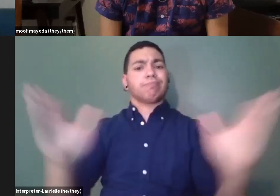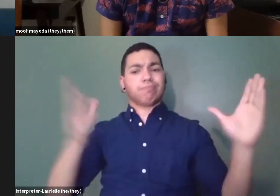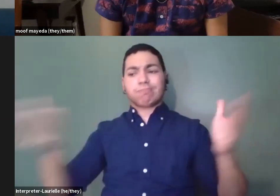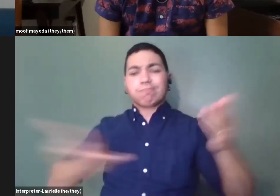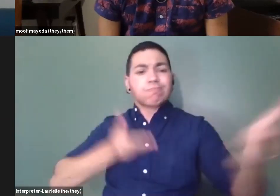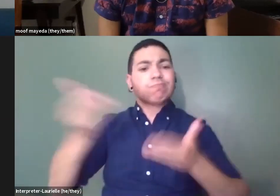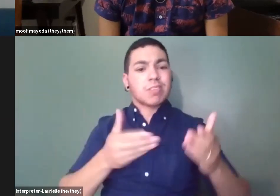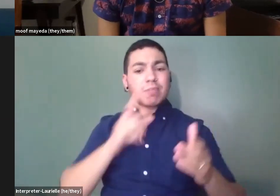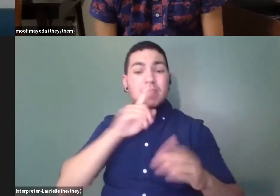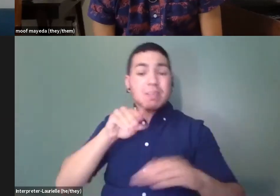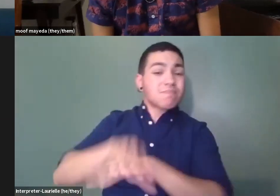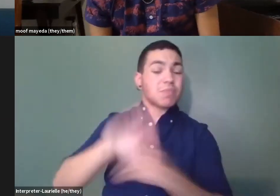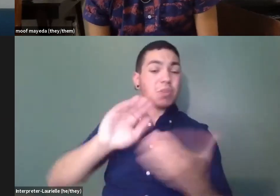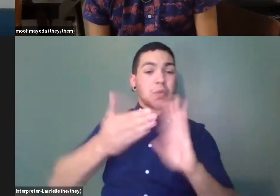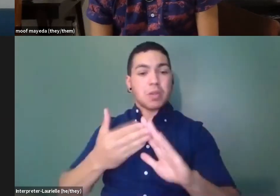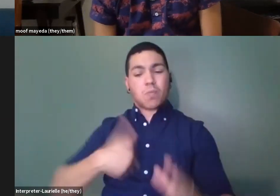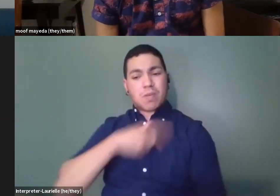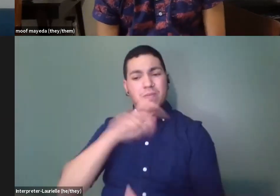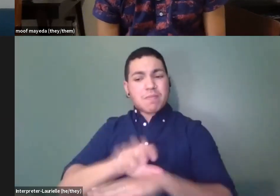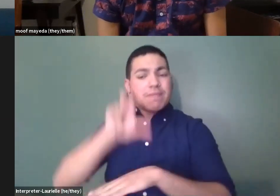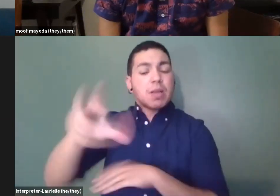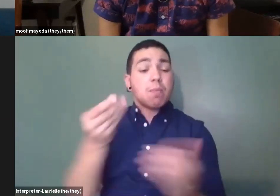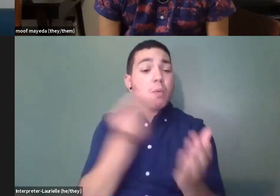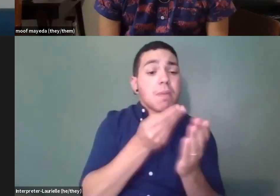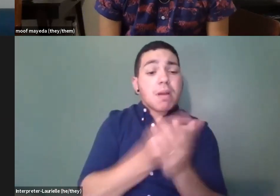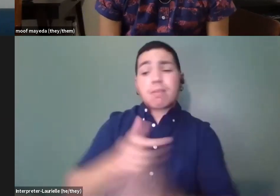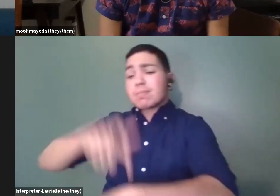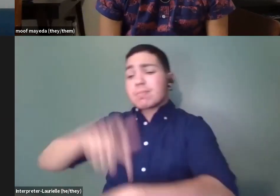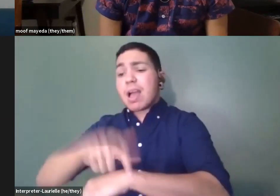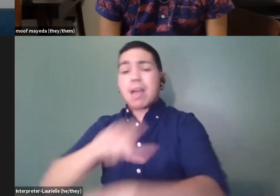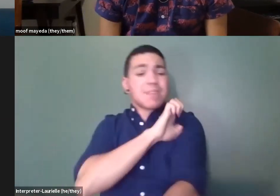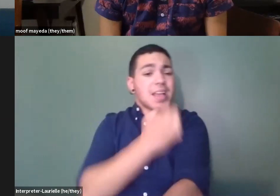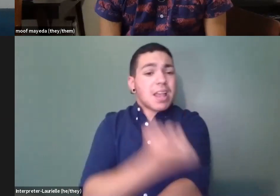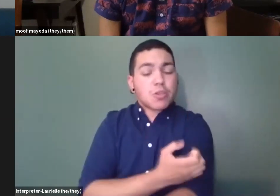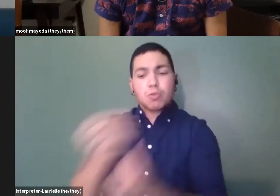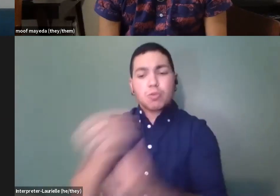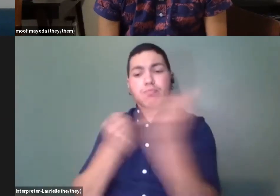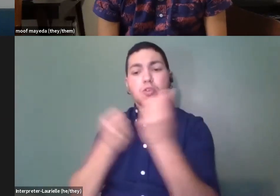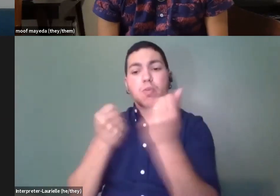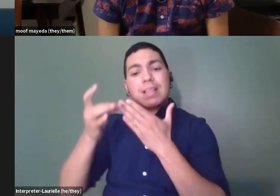I'll circle back one more time in the future, but thank you, Moof, for sharing those thoughts.